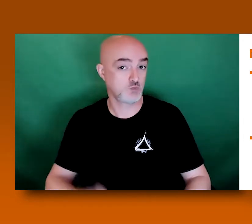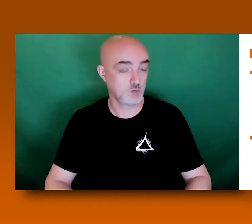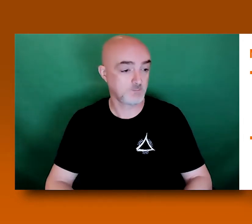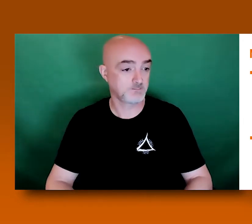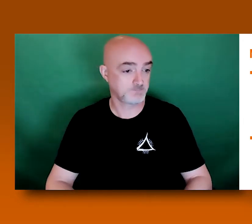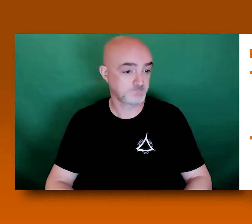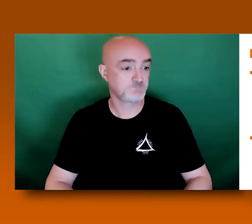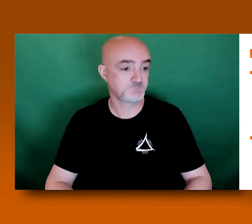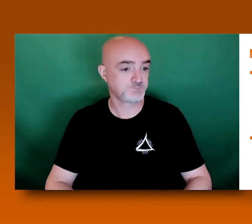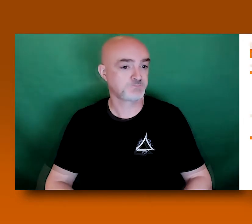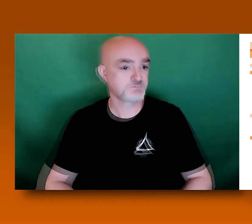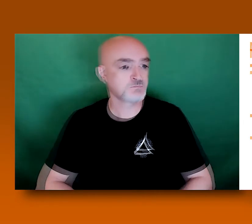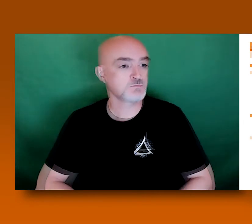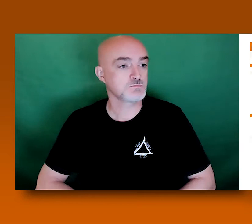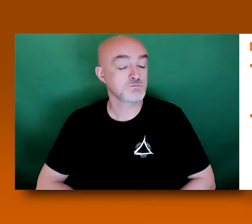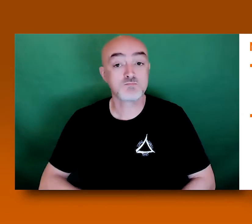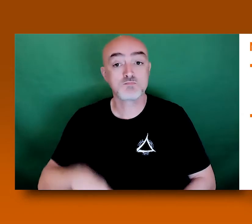questions about the panel process.